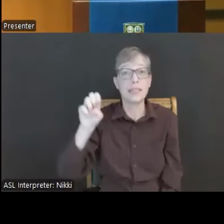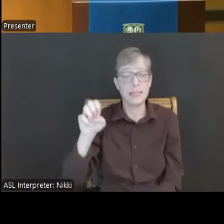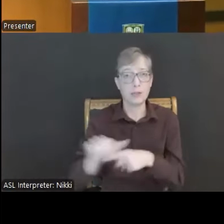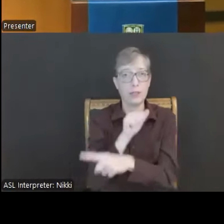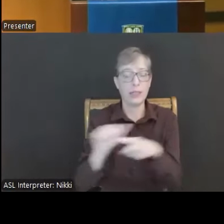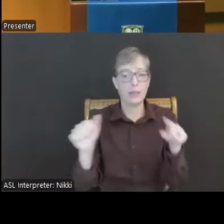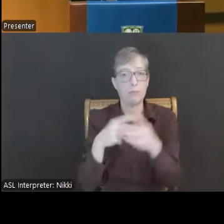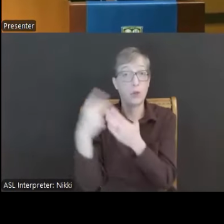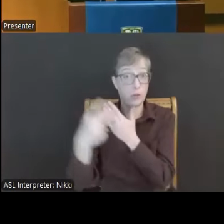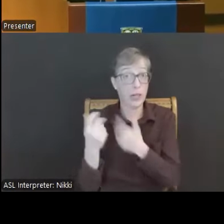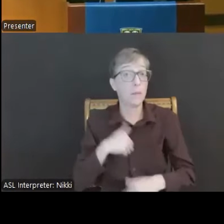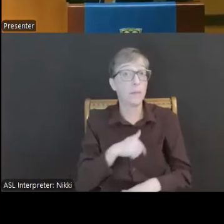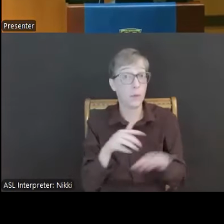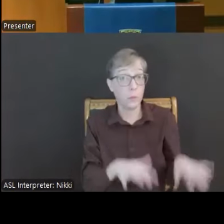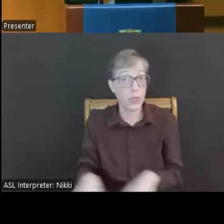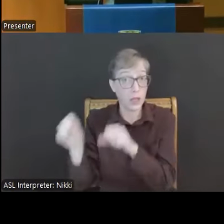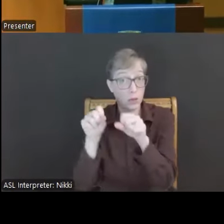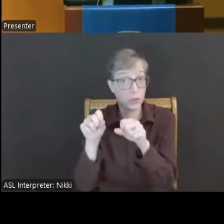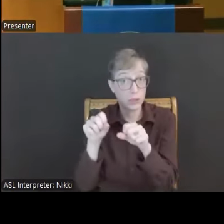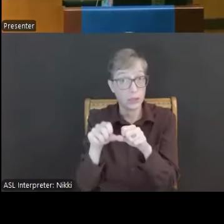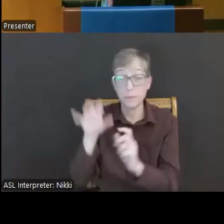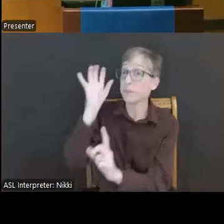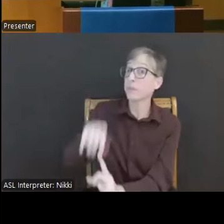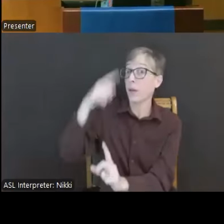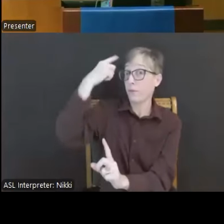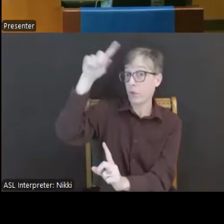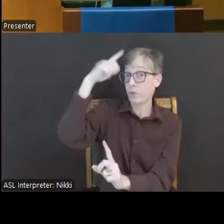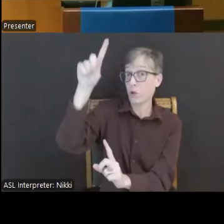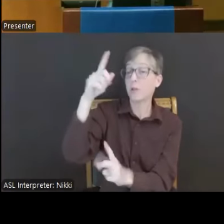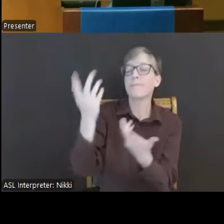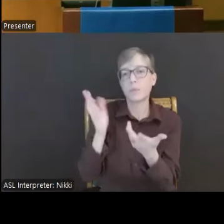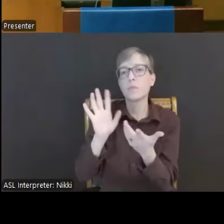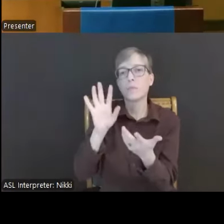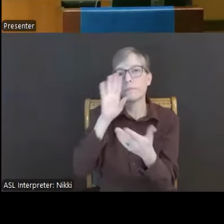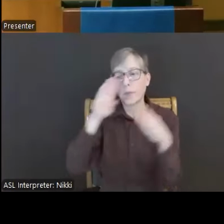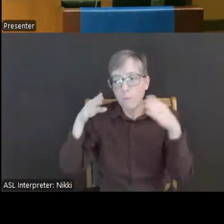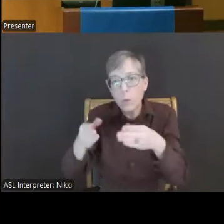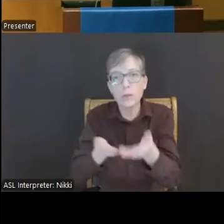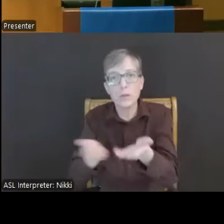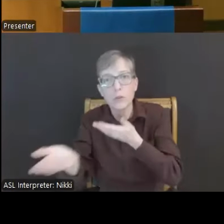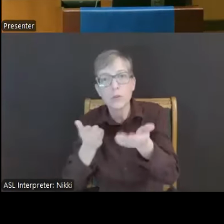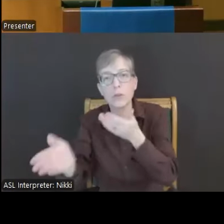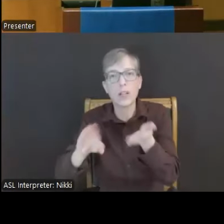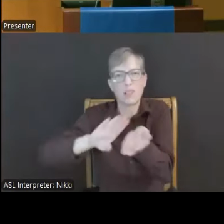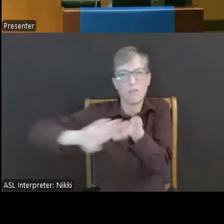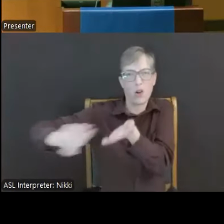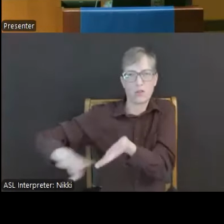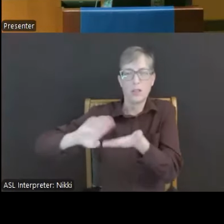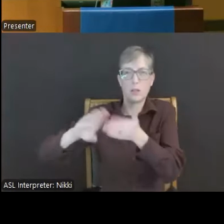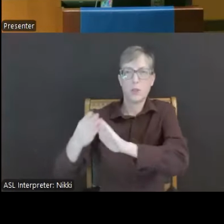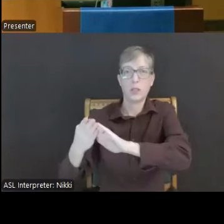not only serving um marginalized communities but also recruiting people to train from marginalized